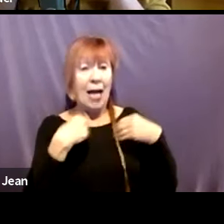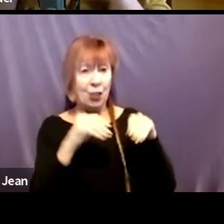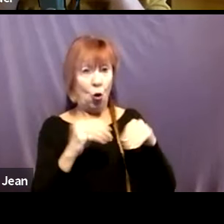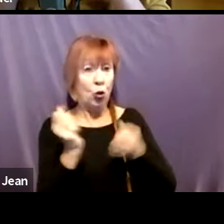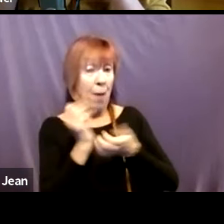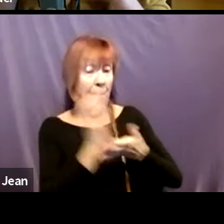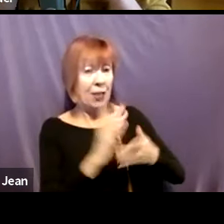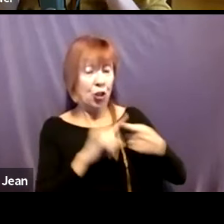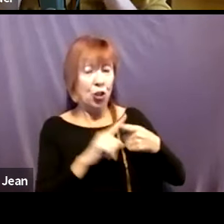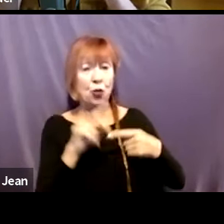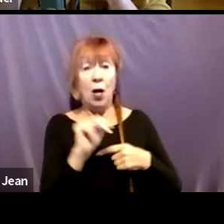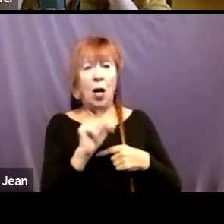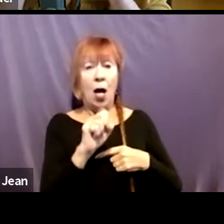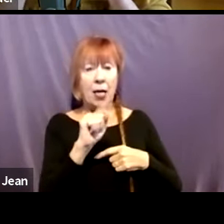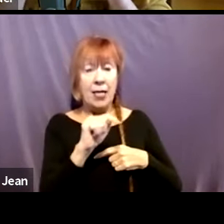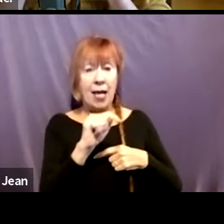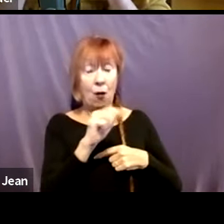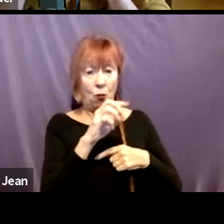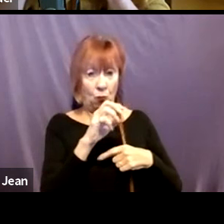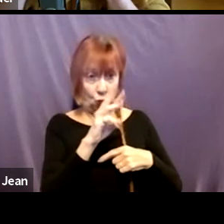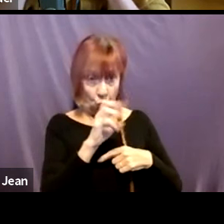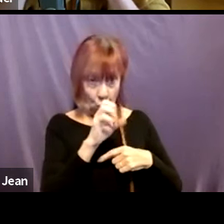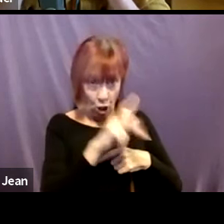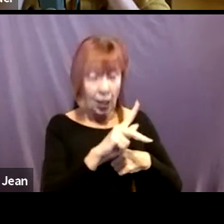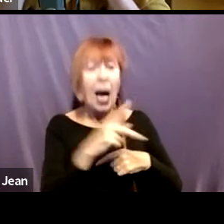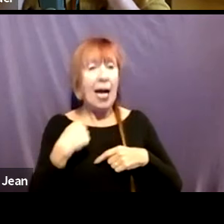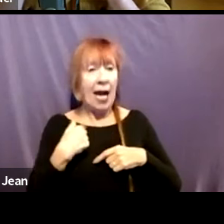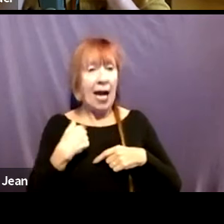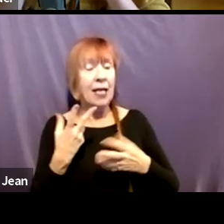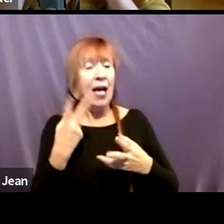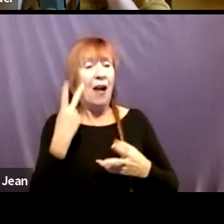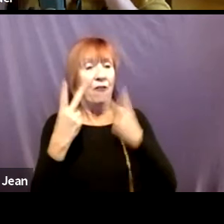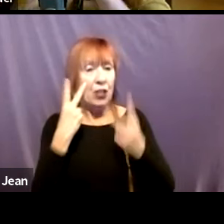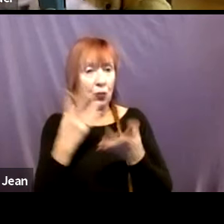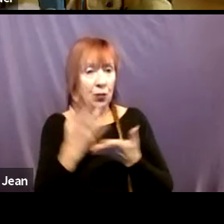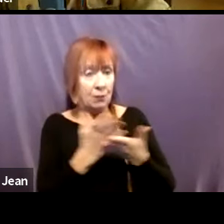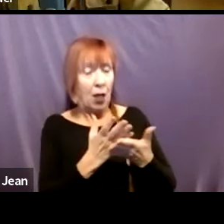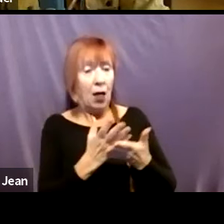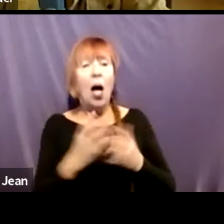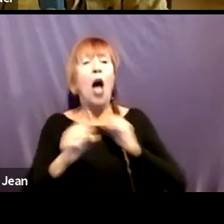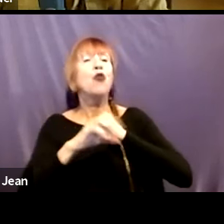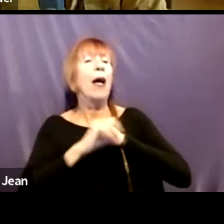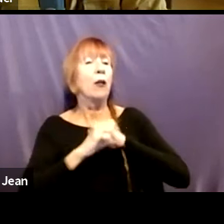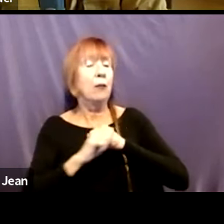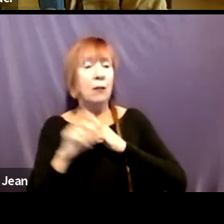and I did have visuals, like a trailer, just so they can get visually